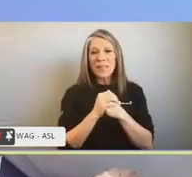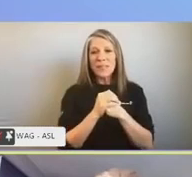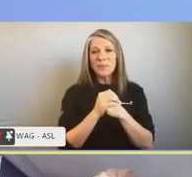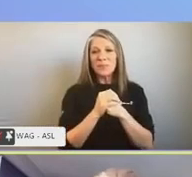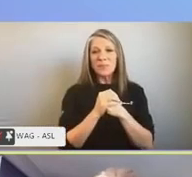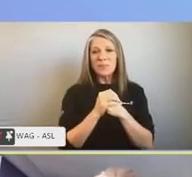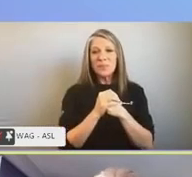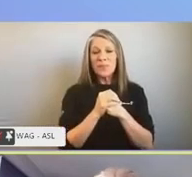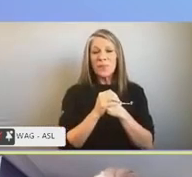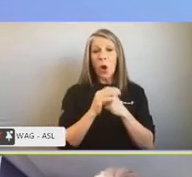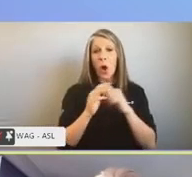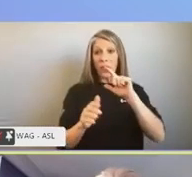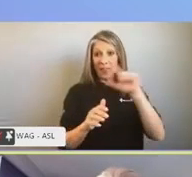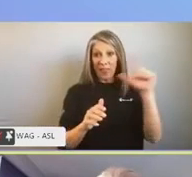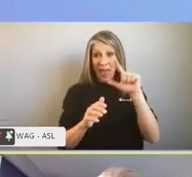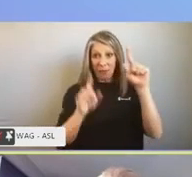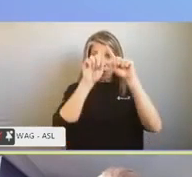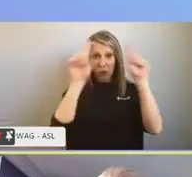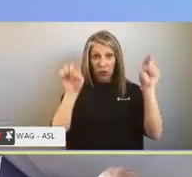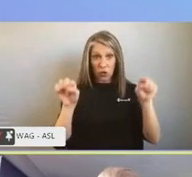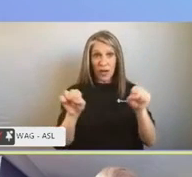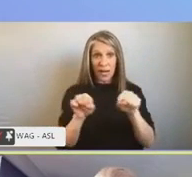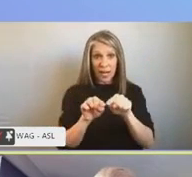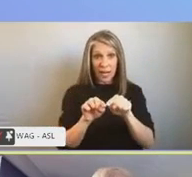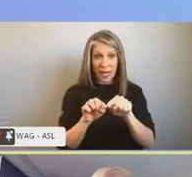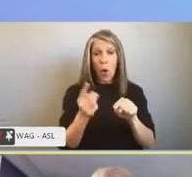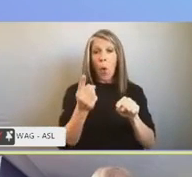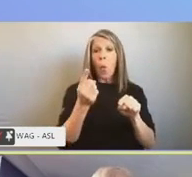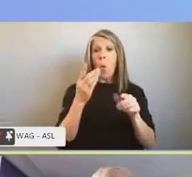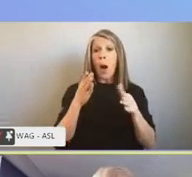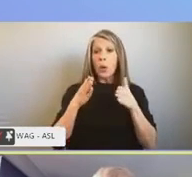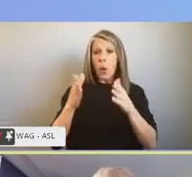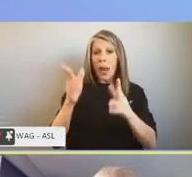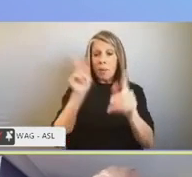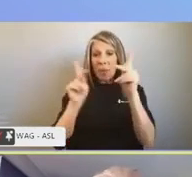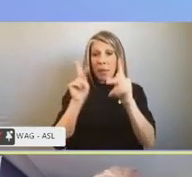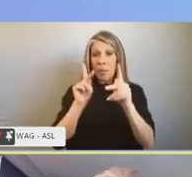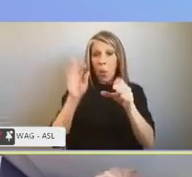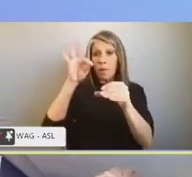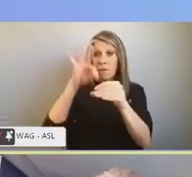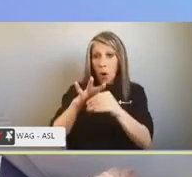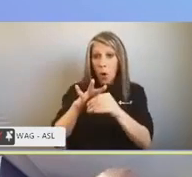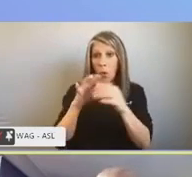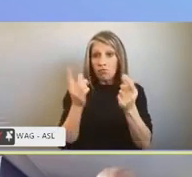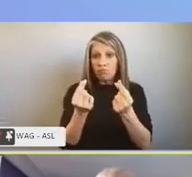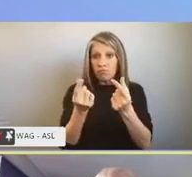we had this presidential election and were the hanging chads topic of the day. That's because on the left